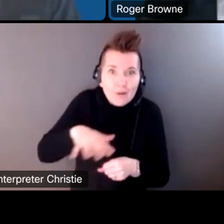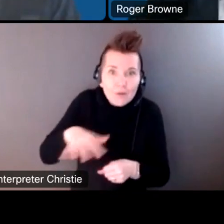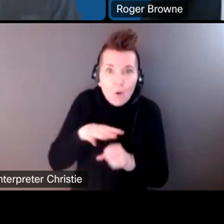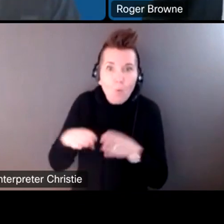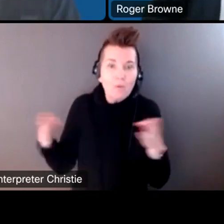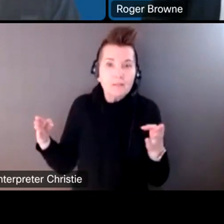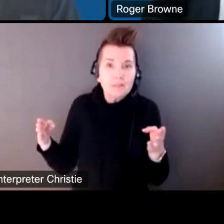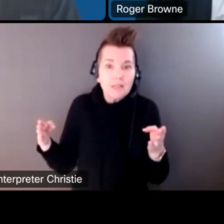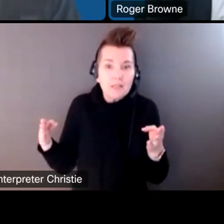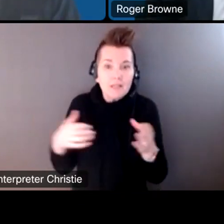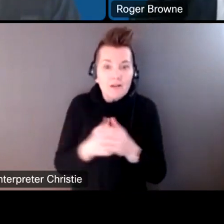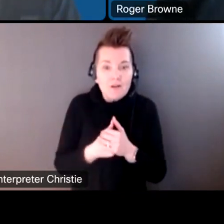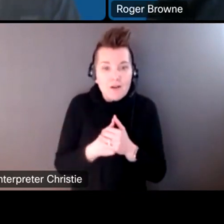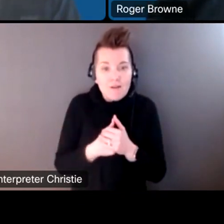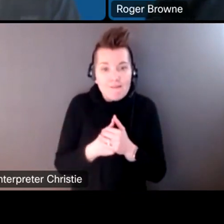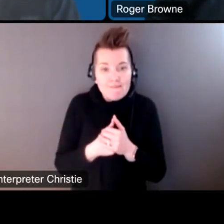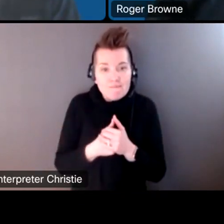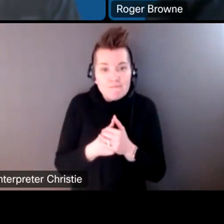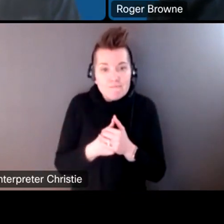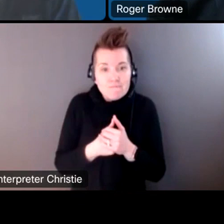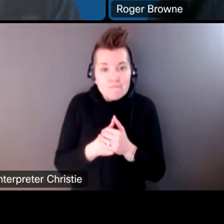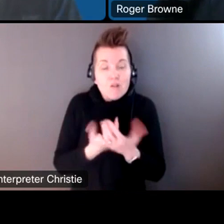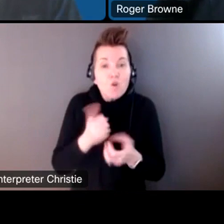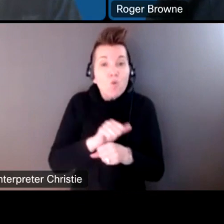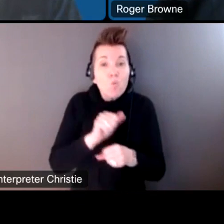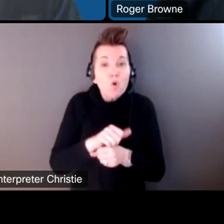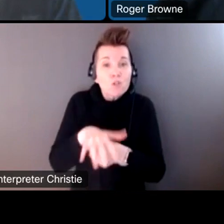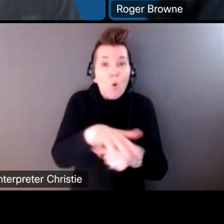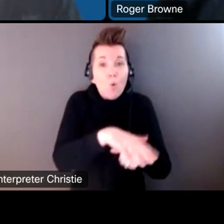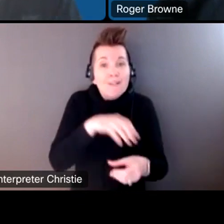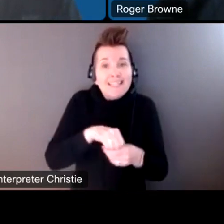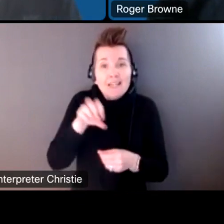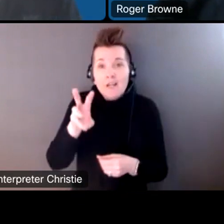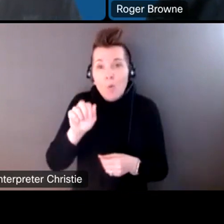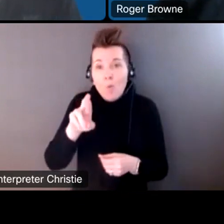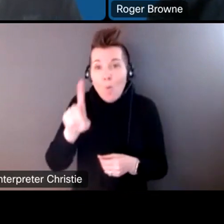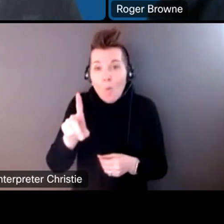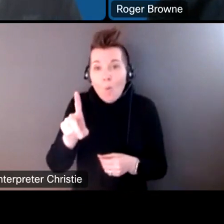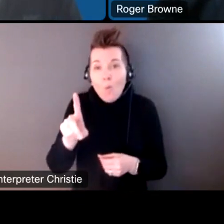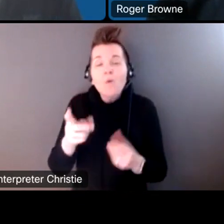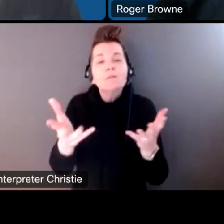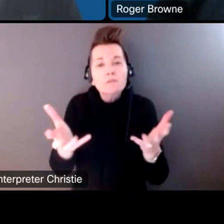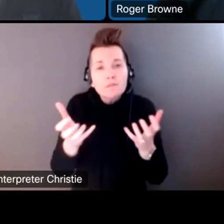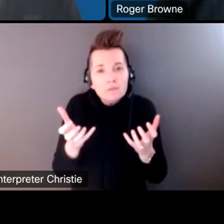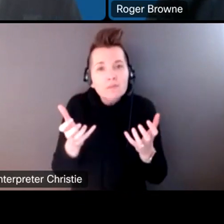work zones within wards, we really want to take this kind of lens that you described